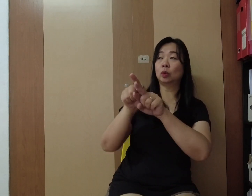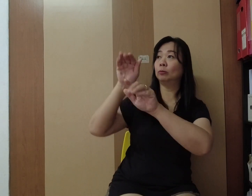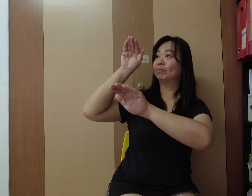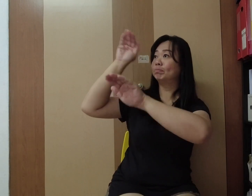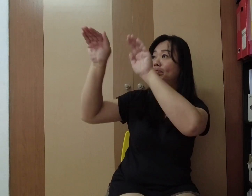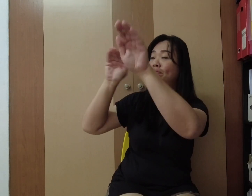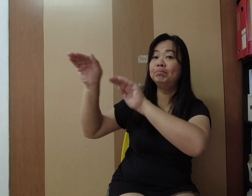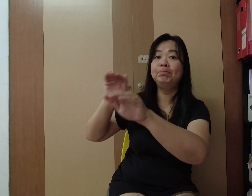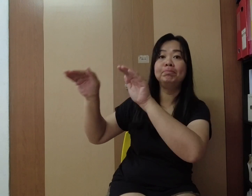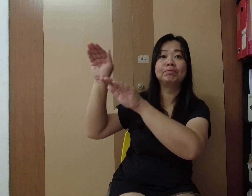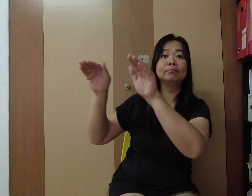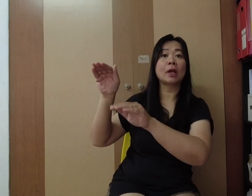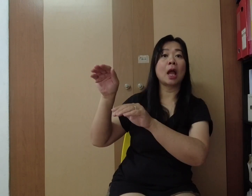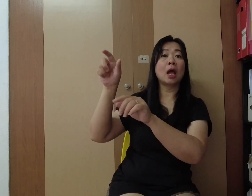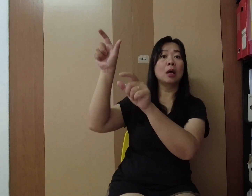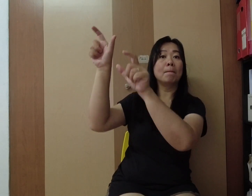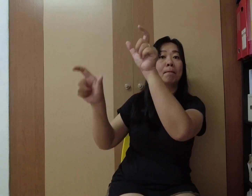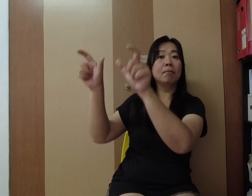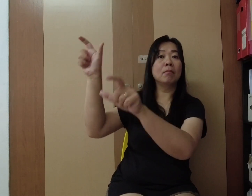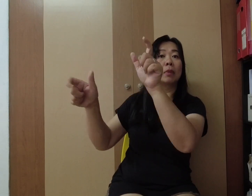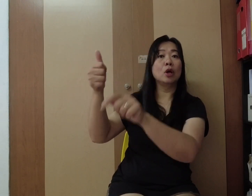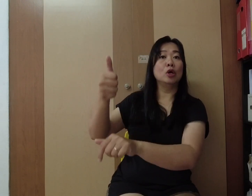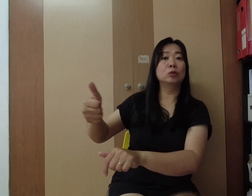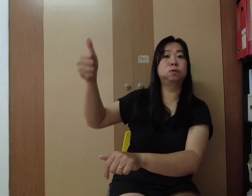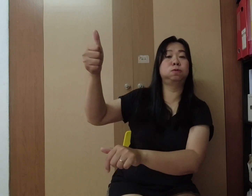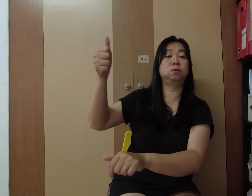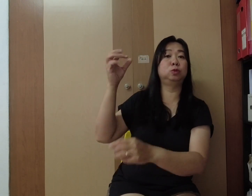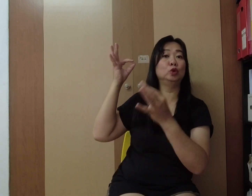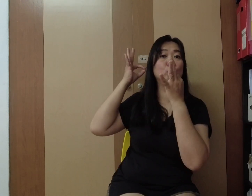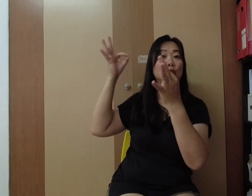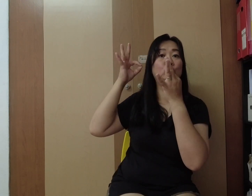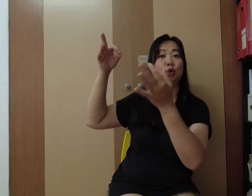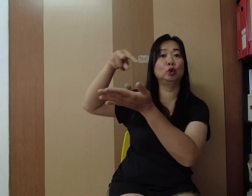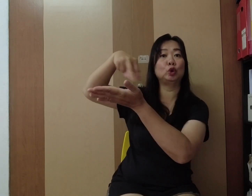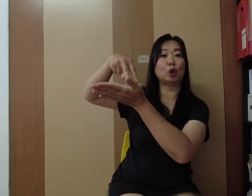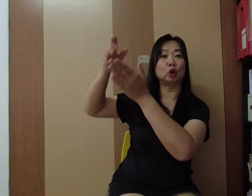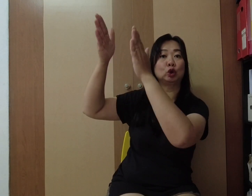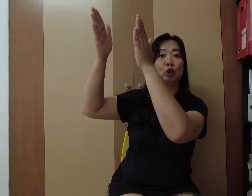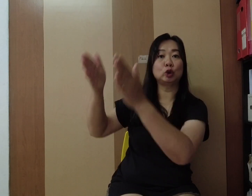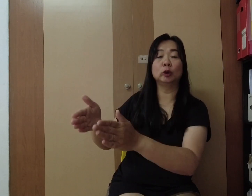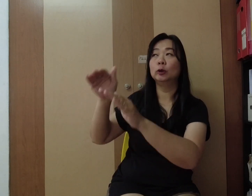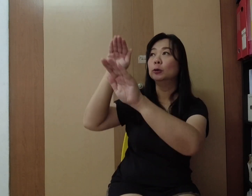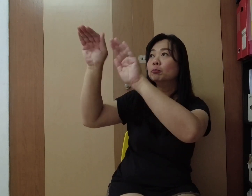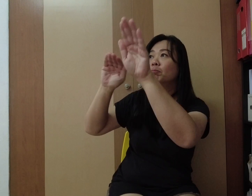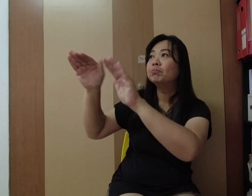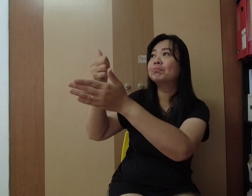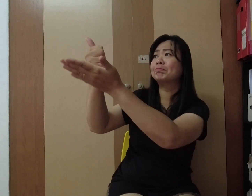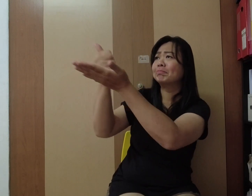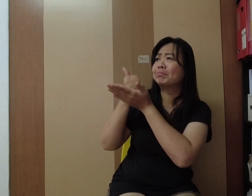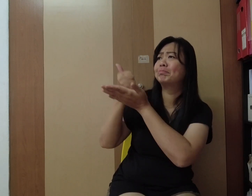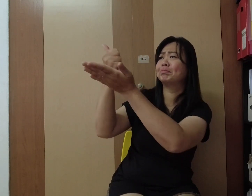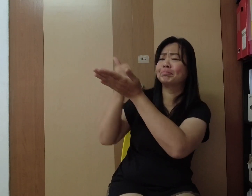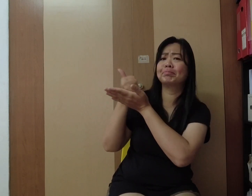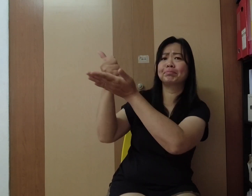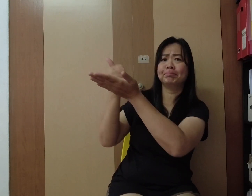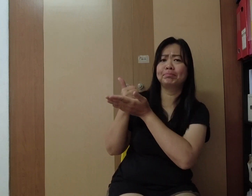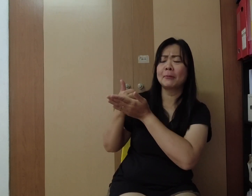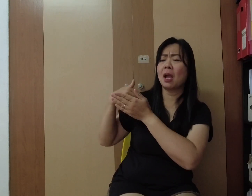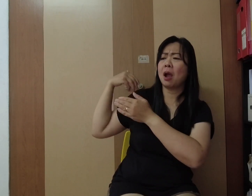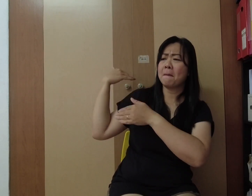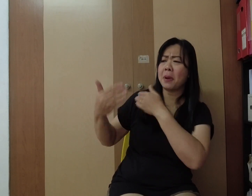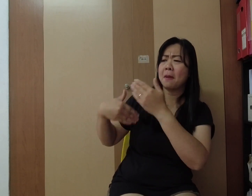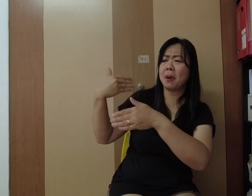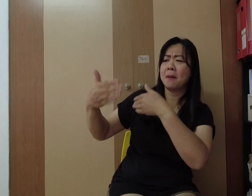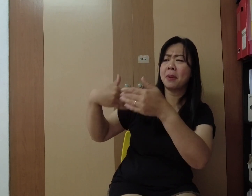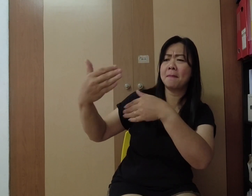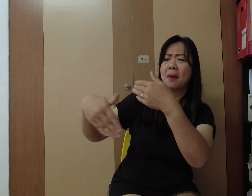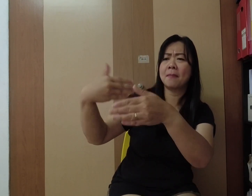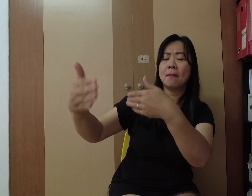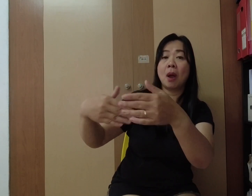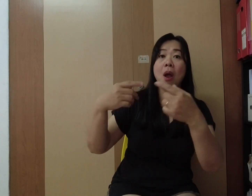the help and guidance from professional choreographers.